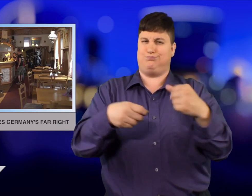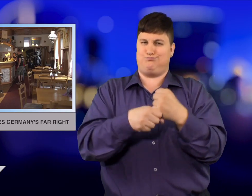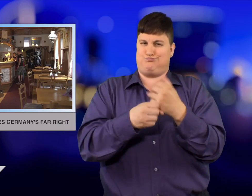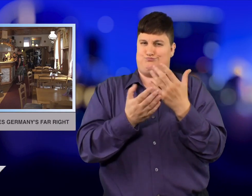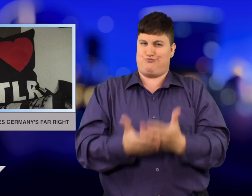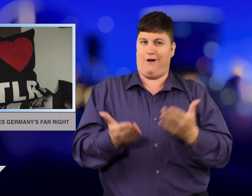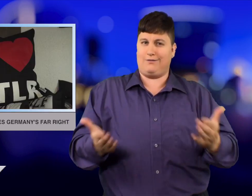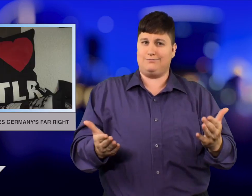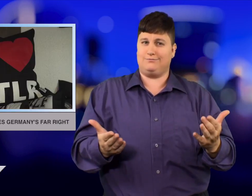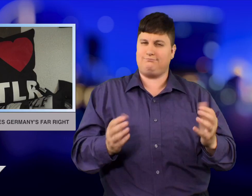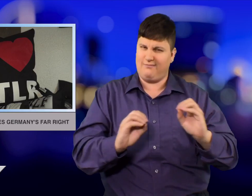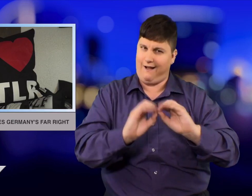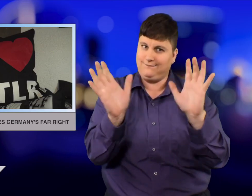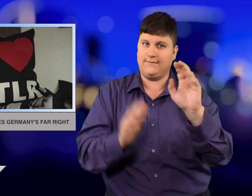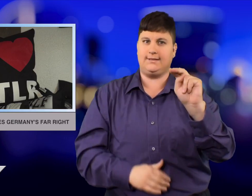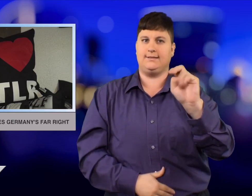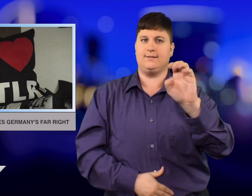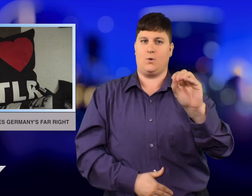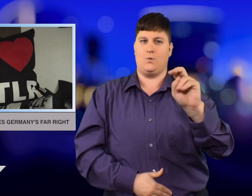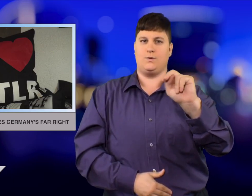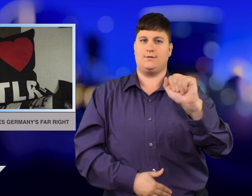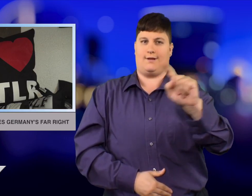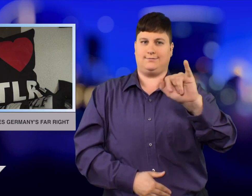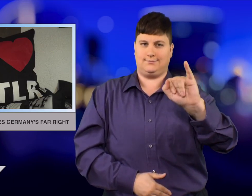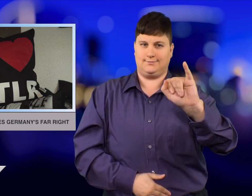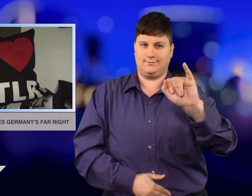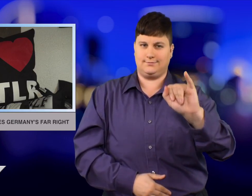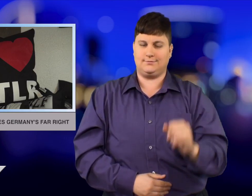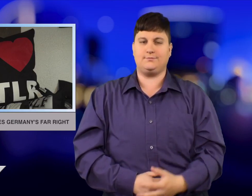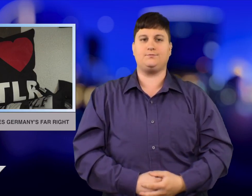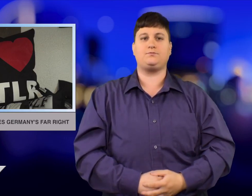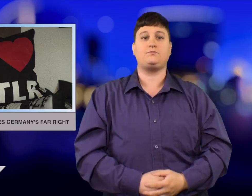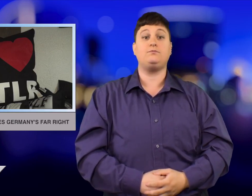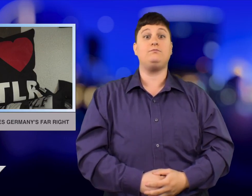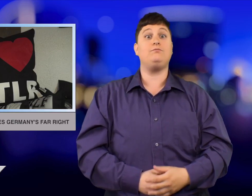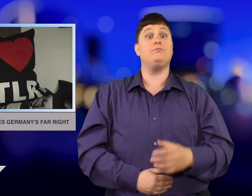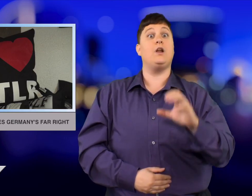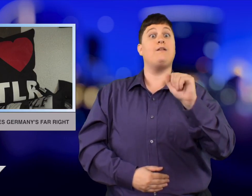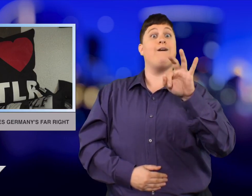selling not-so-veiled neo-Nazi merchandise.